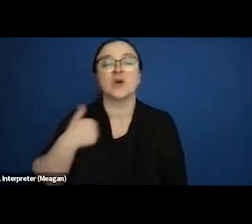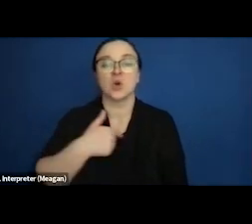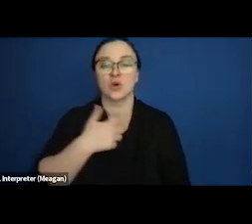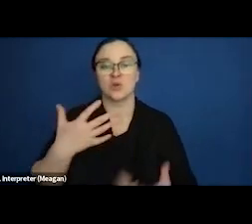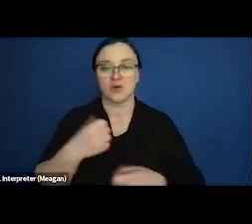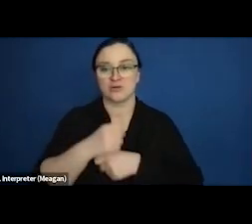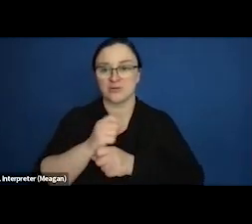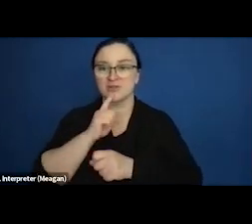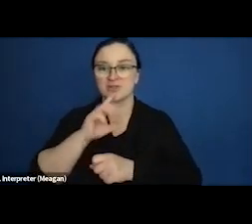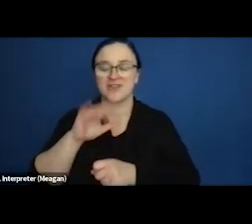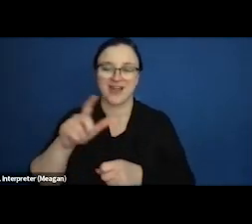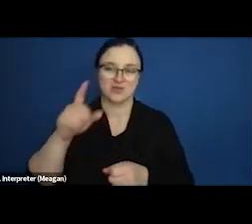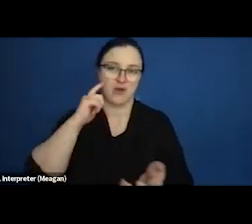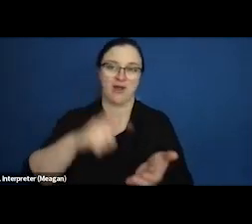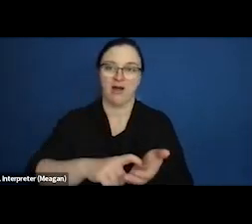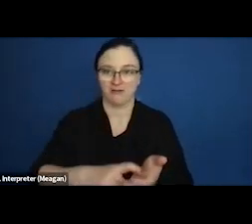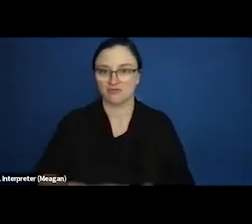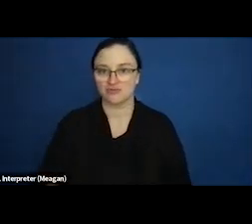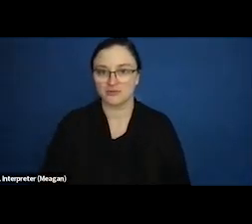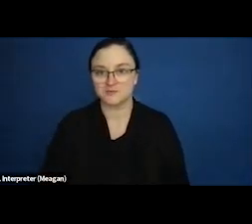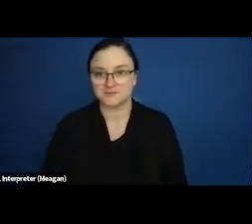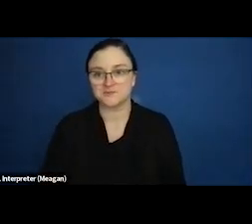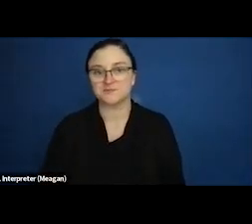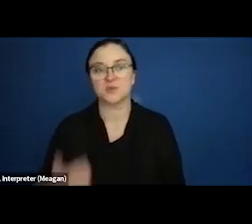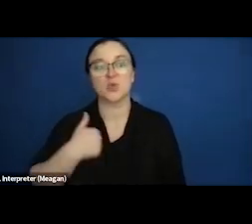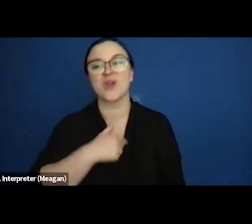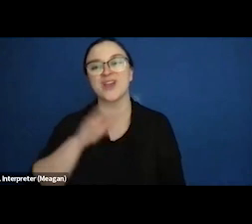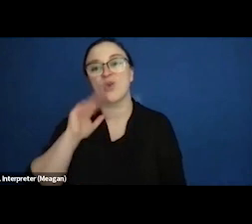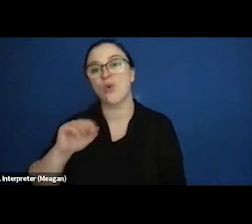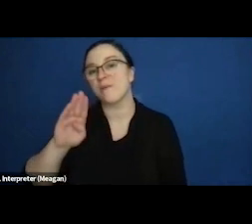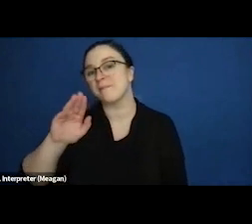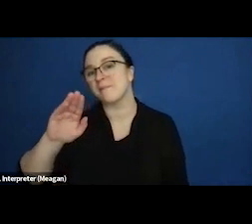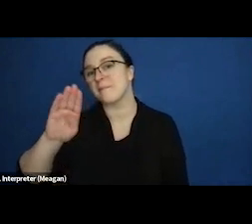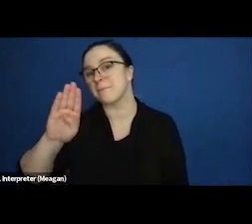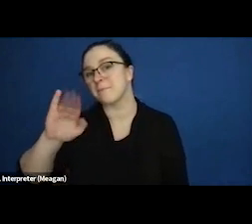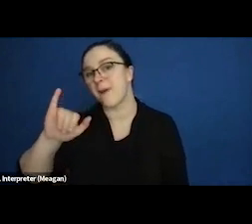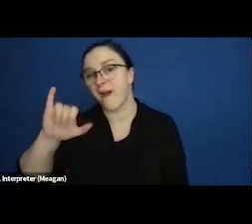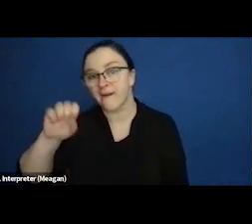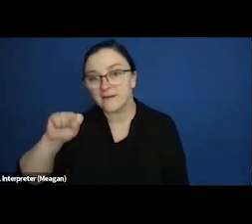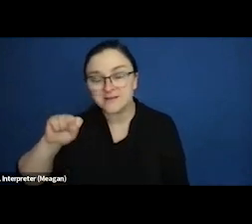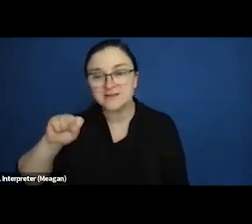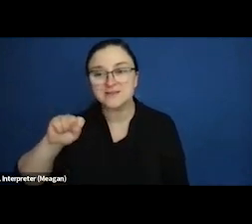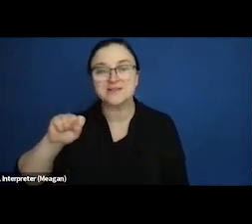that that is acknowledged. We know that bias is an inclination of preference